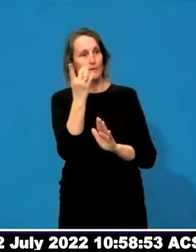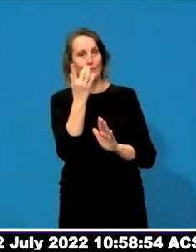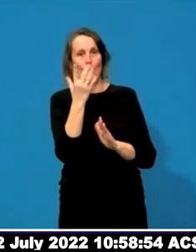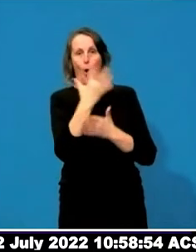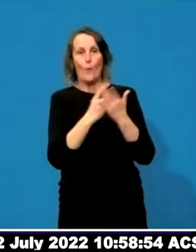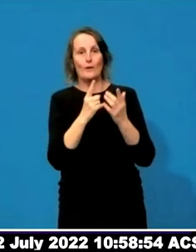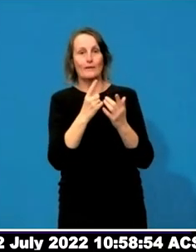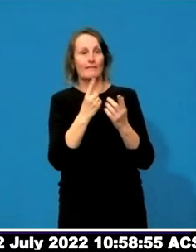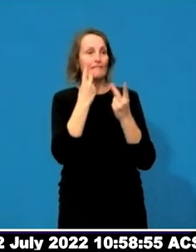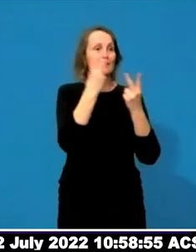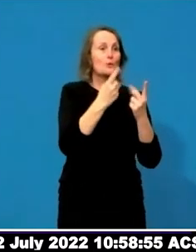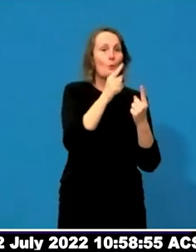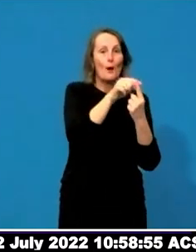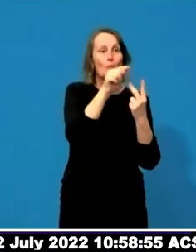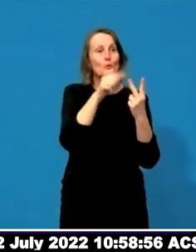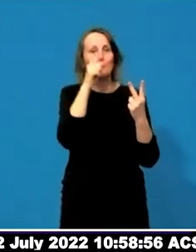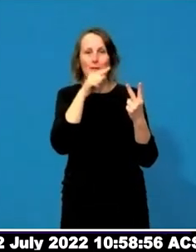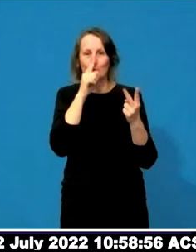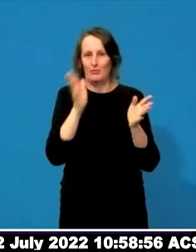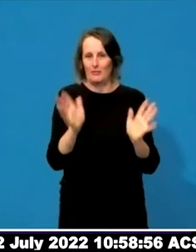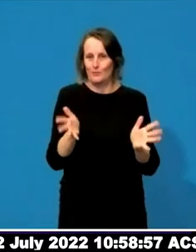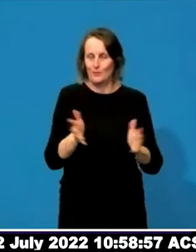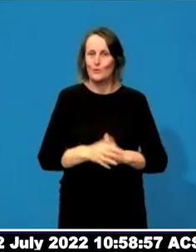but because of housing and accommodation issues,